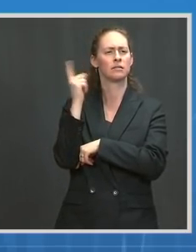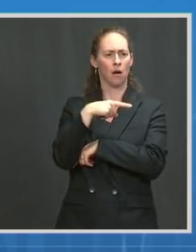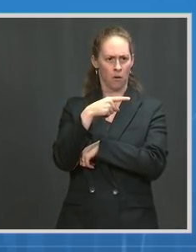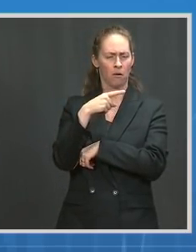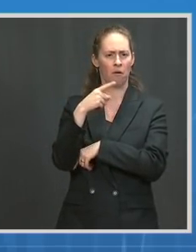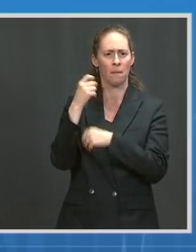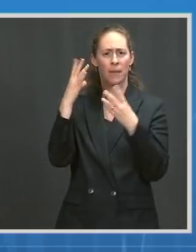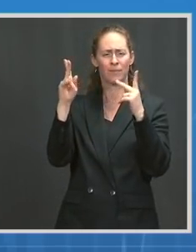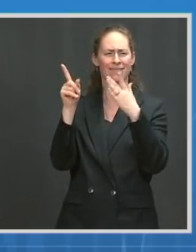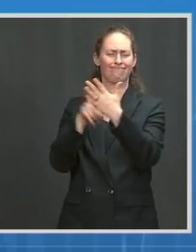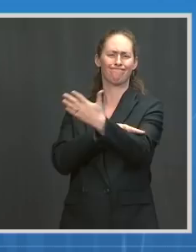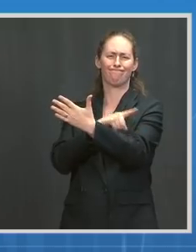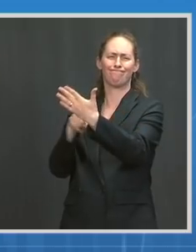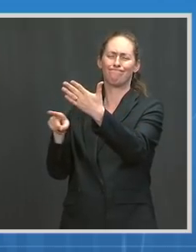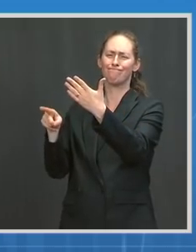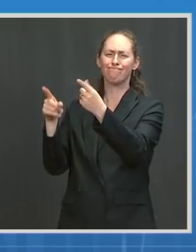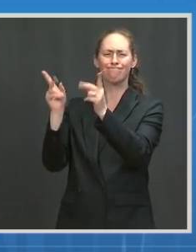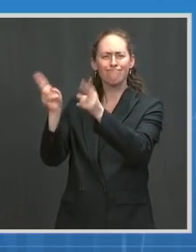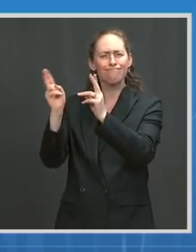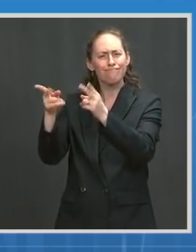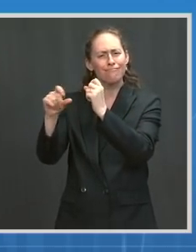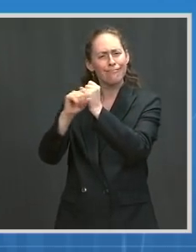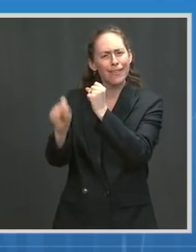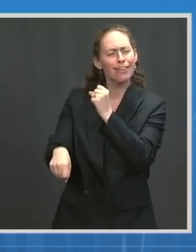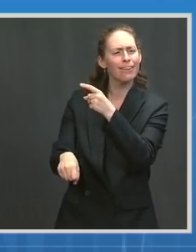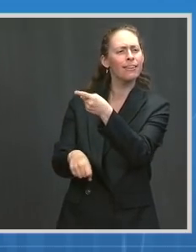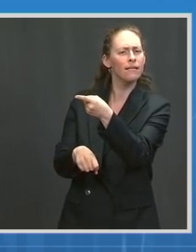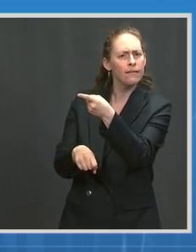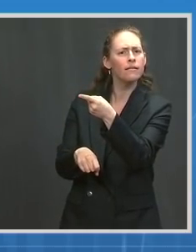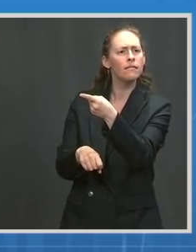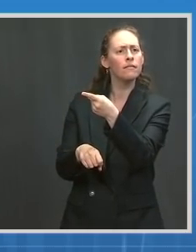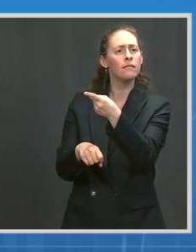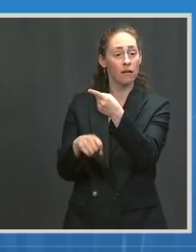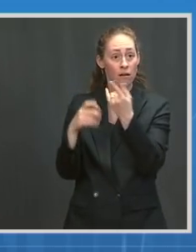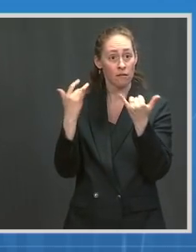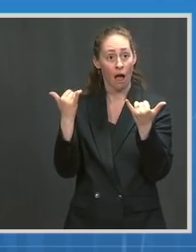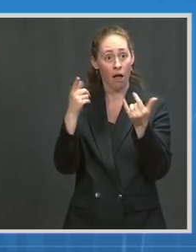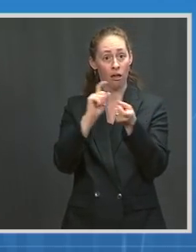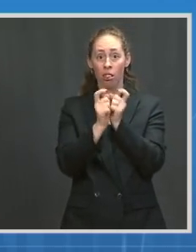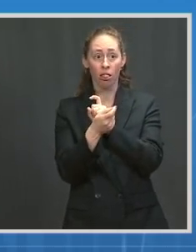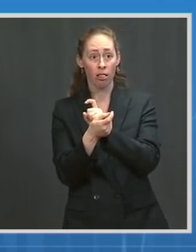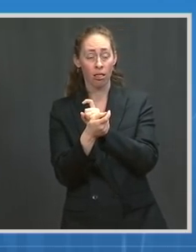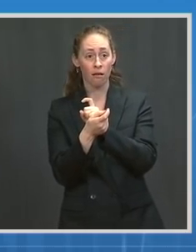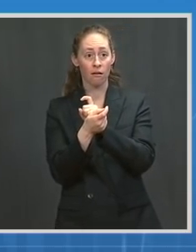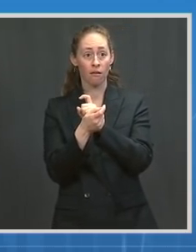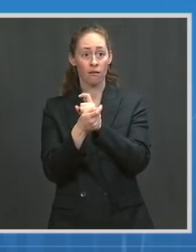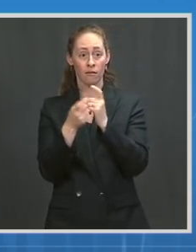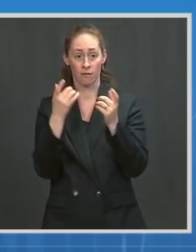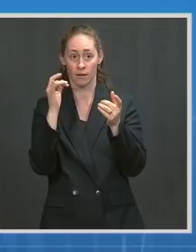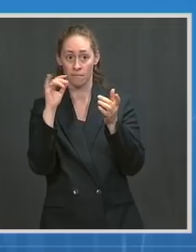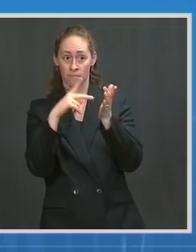or is this a response to public criticism? Dr. Walensky: Thank you for that question. So several things have happened in the last two weeks.